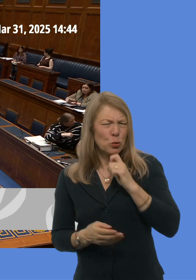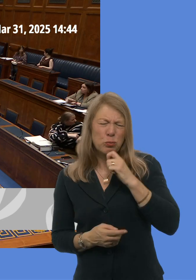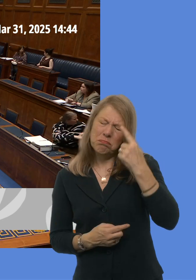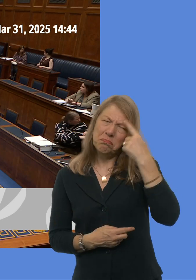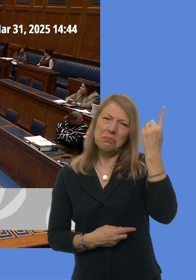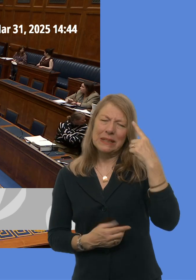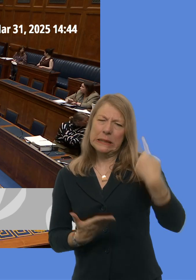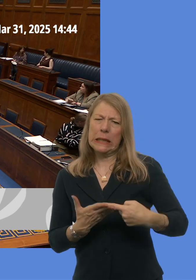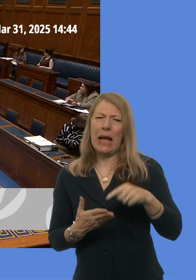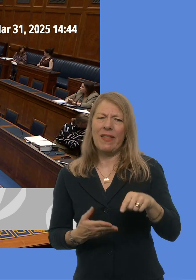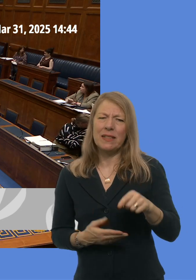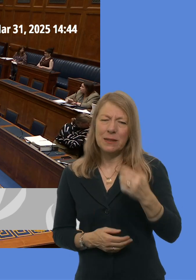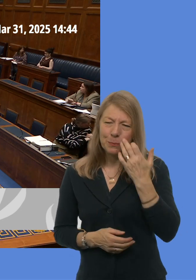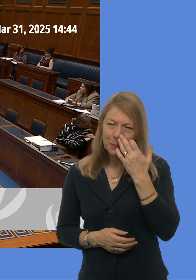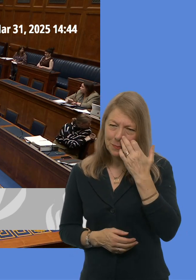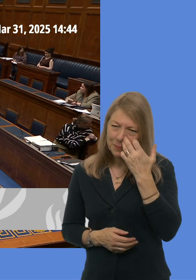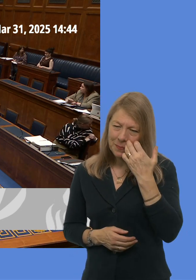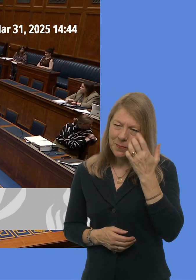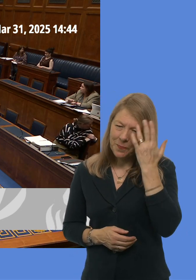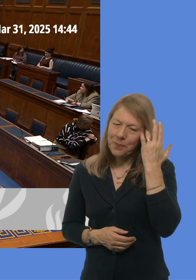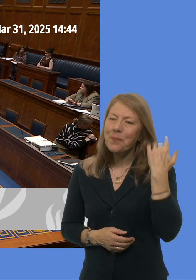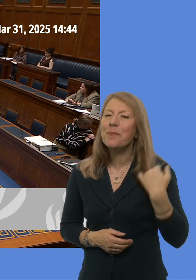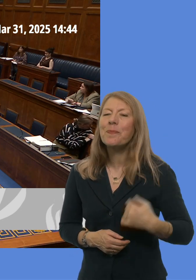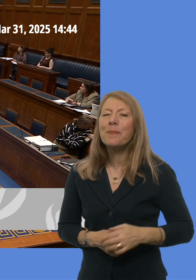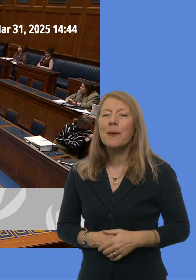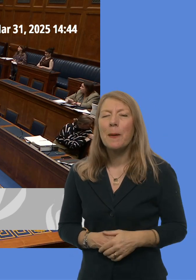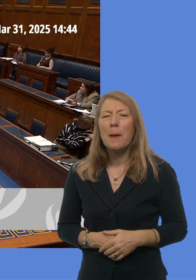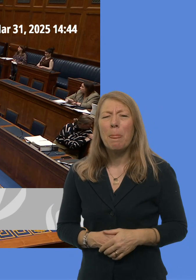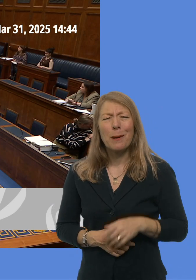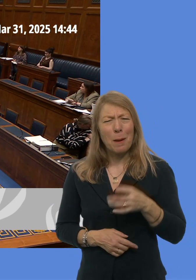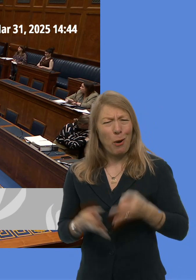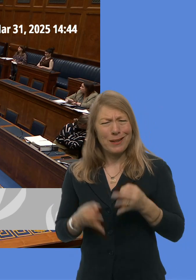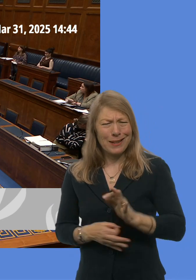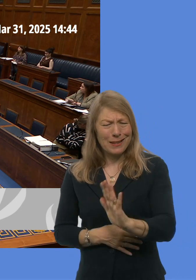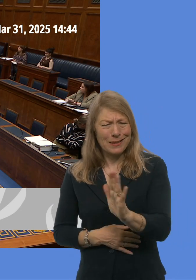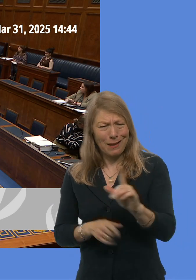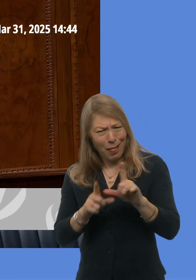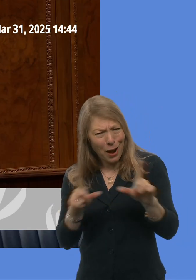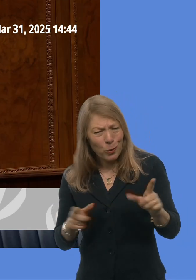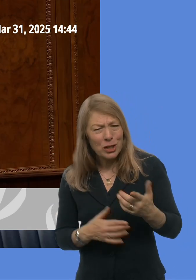I would say that there would be more of a linguistic demand rather than a political agenda. There are three Gaelic schools in the short